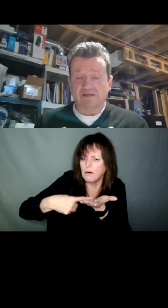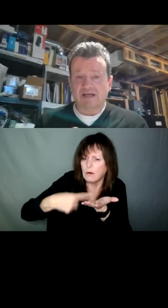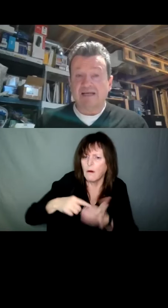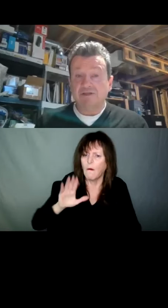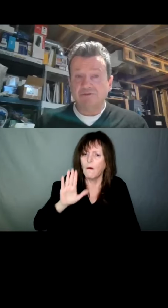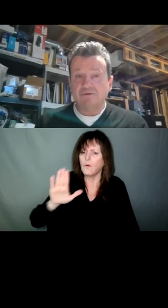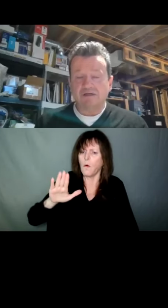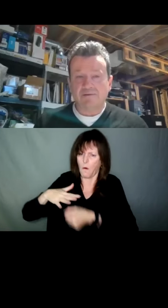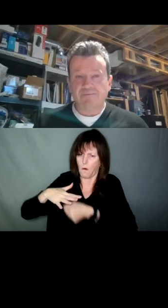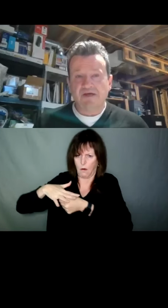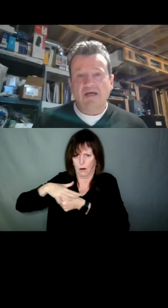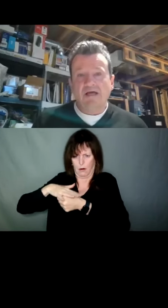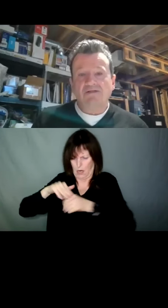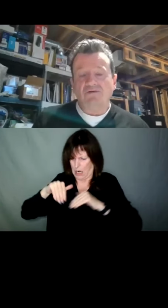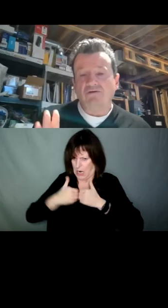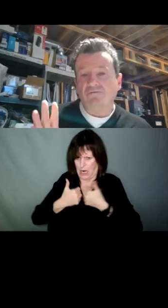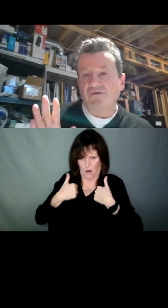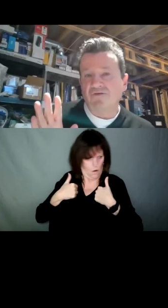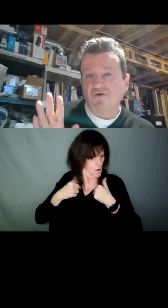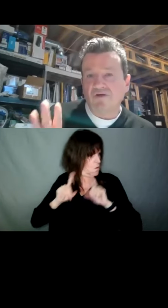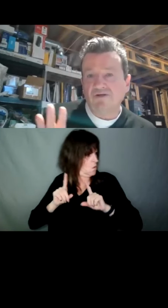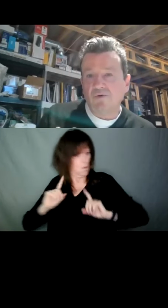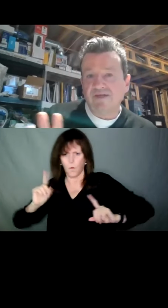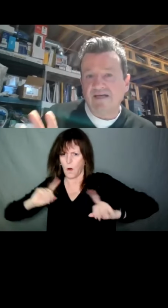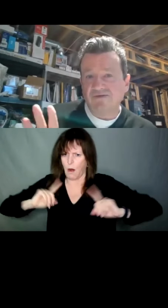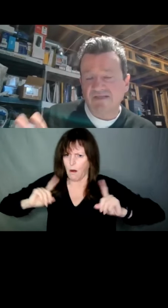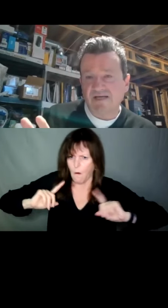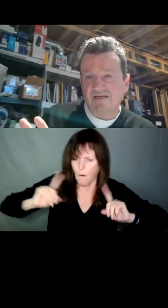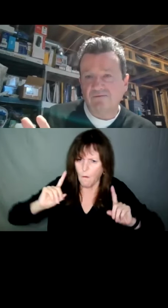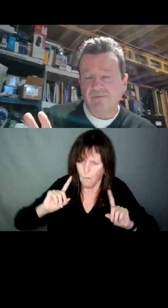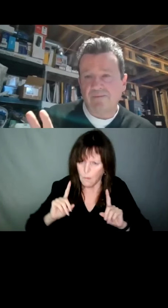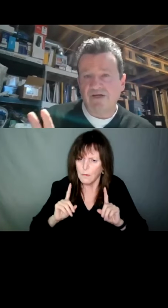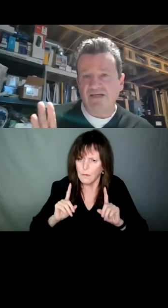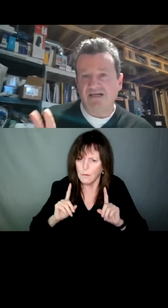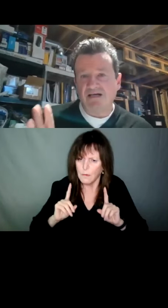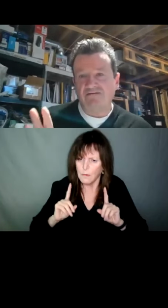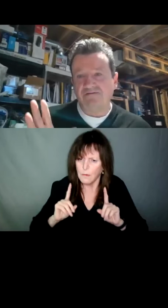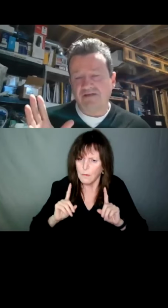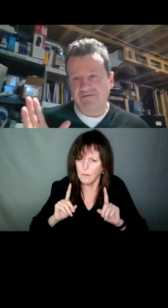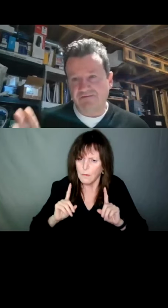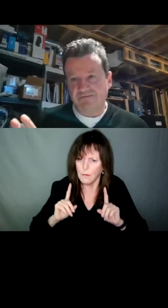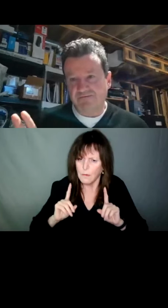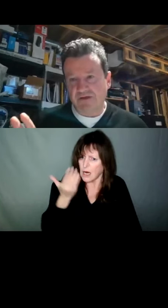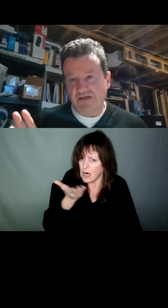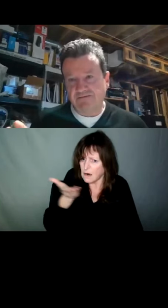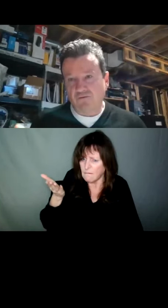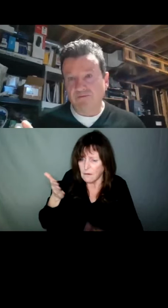. There's another slide if we keep moving John the talked about how to find a public health unit , the one